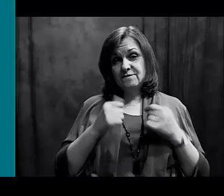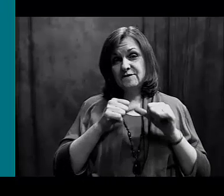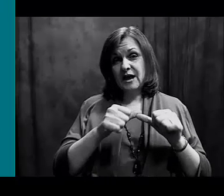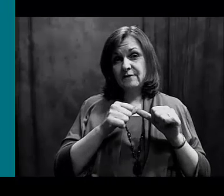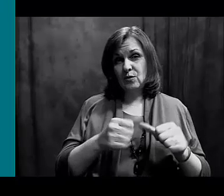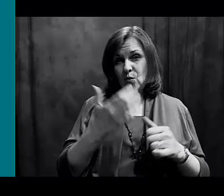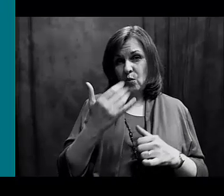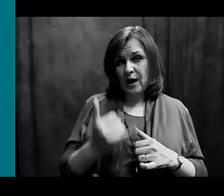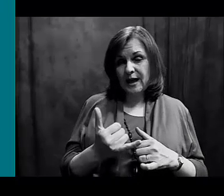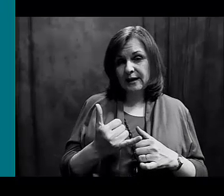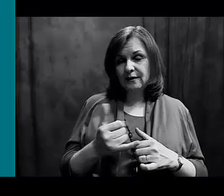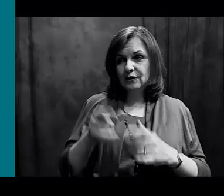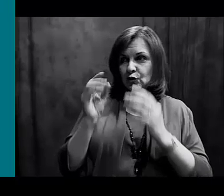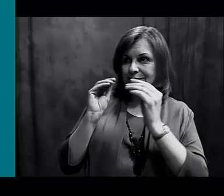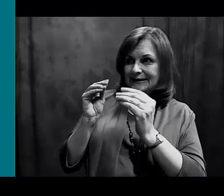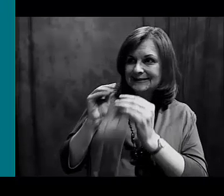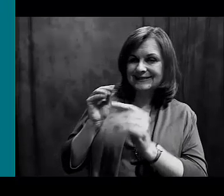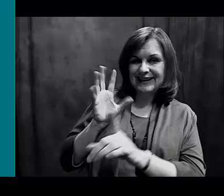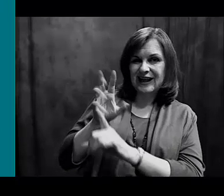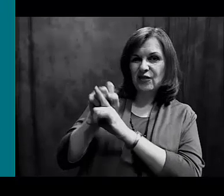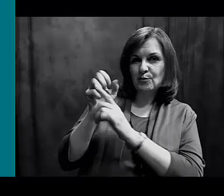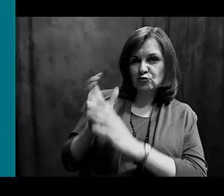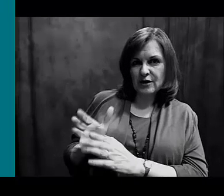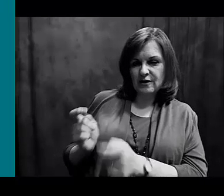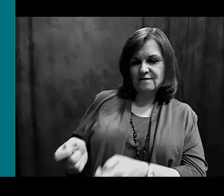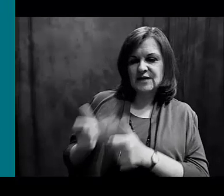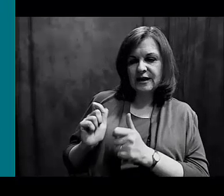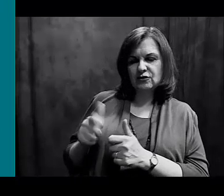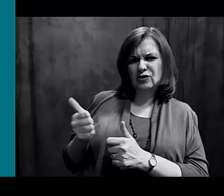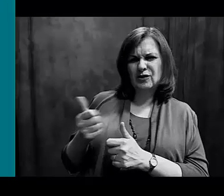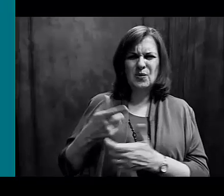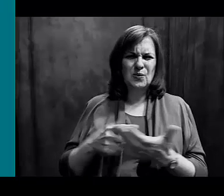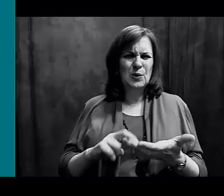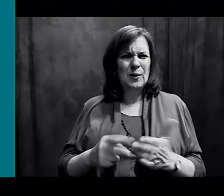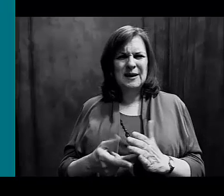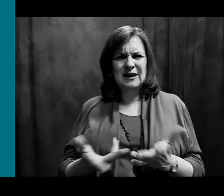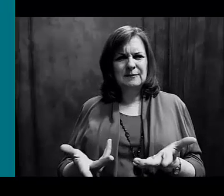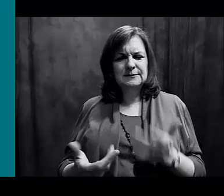by essentially training the predator faster what do I mean by that?